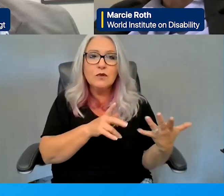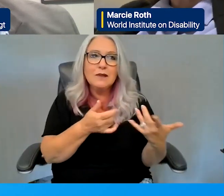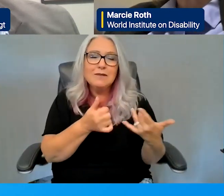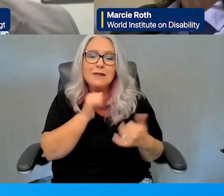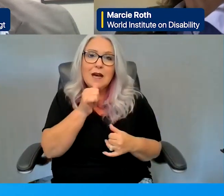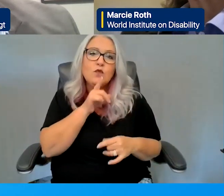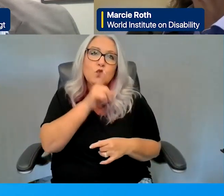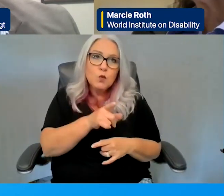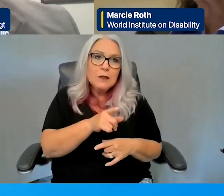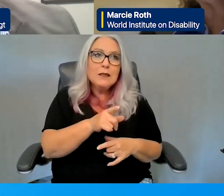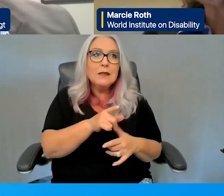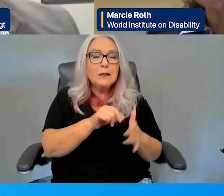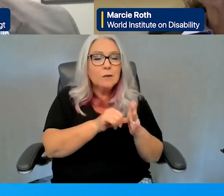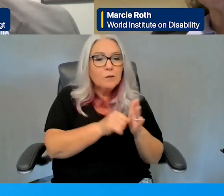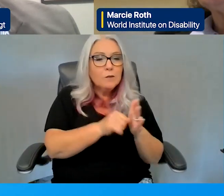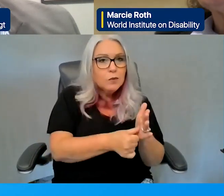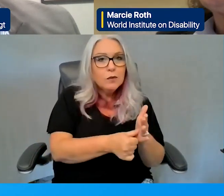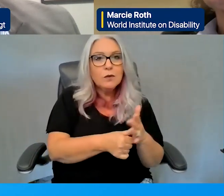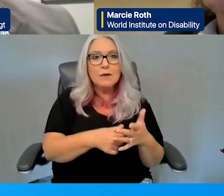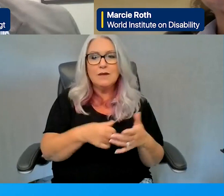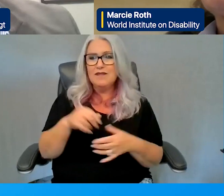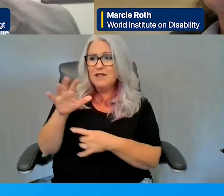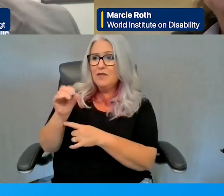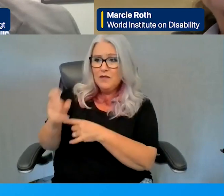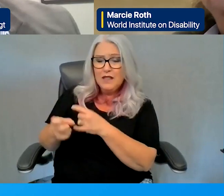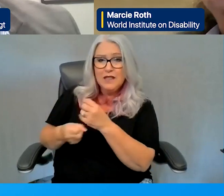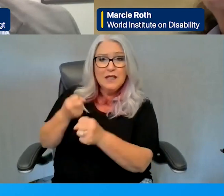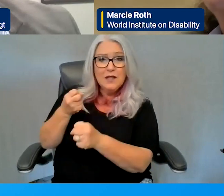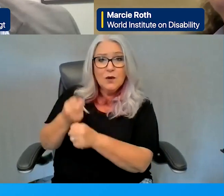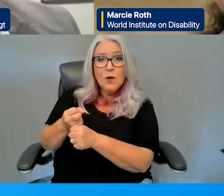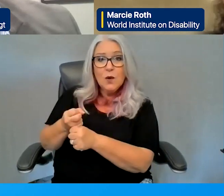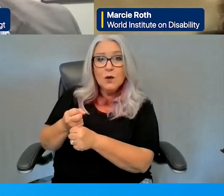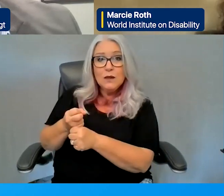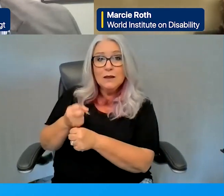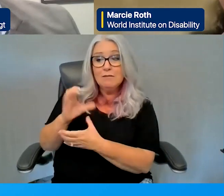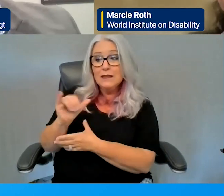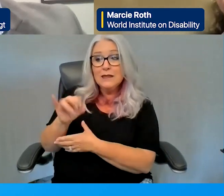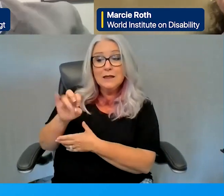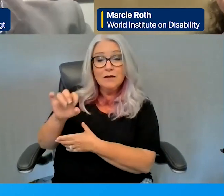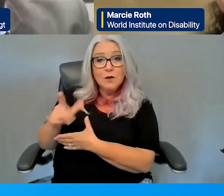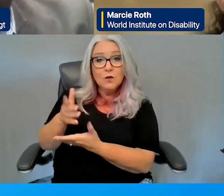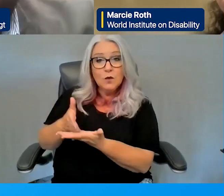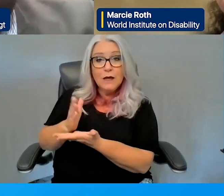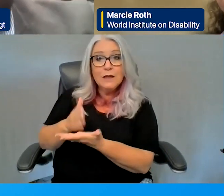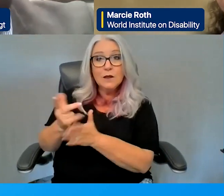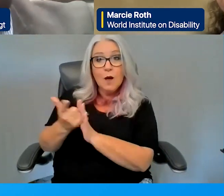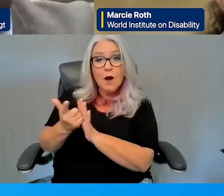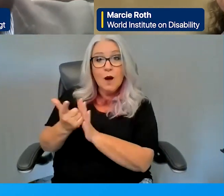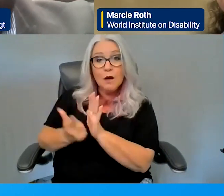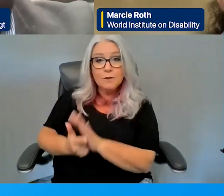of 50-year-old civil rights laws. Yes, as